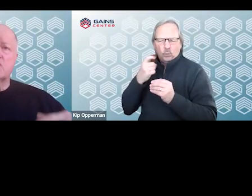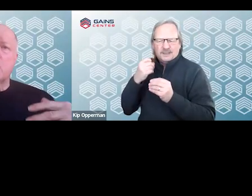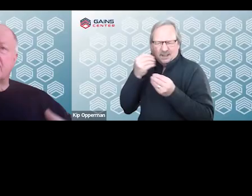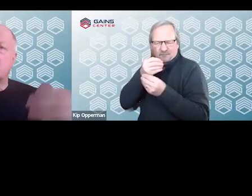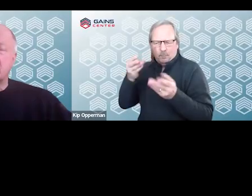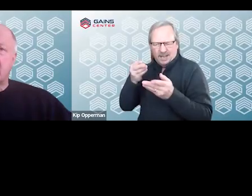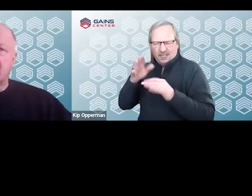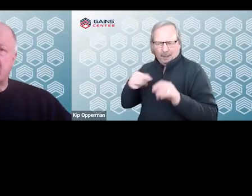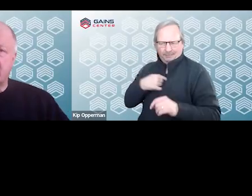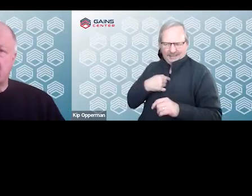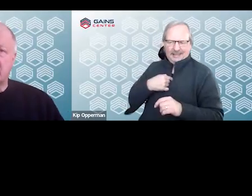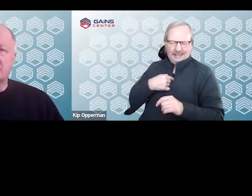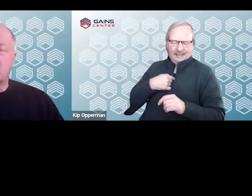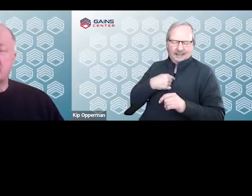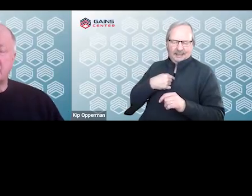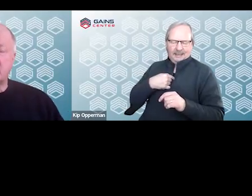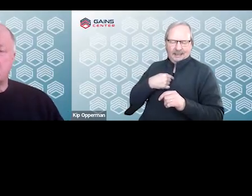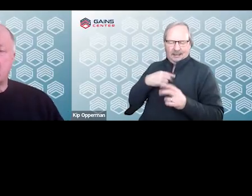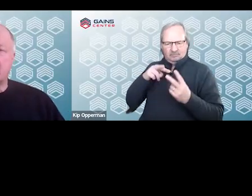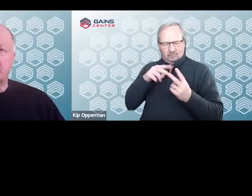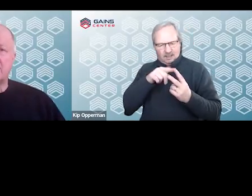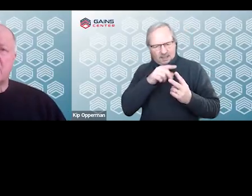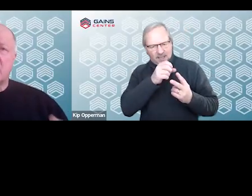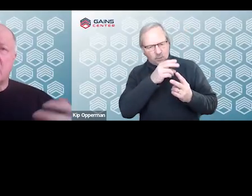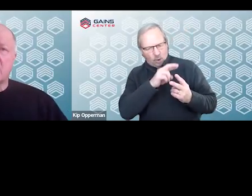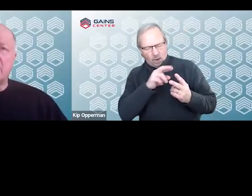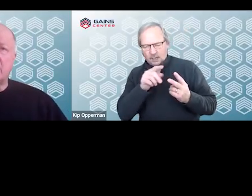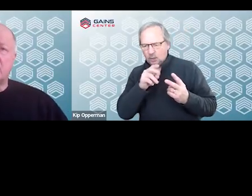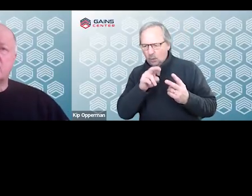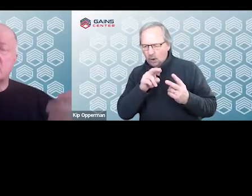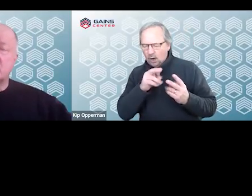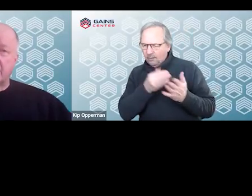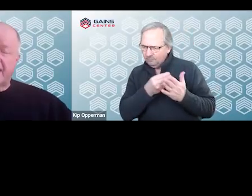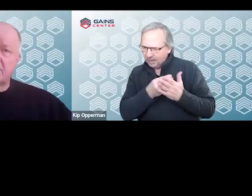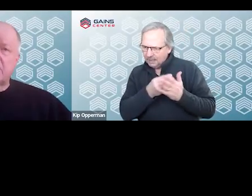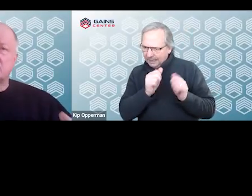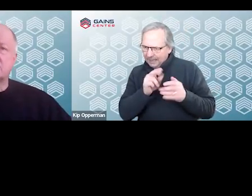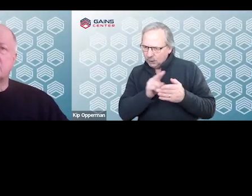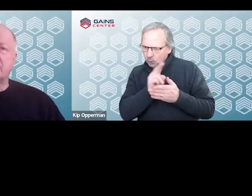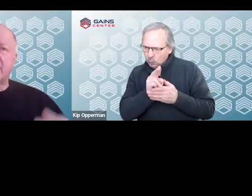as to whether or not SOR and TOR funds are being used, but they can be used.